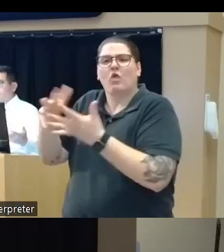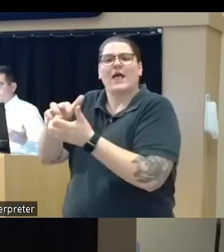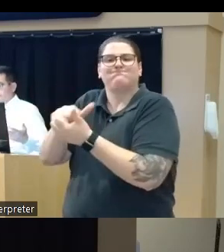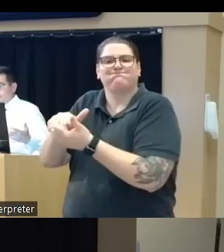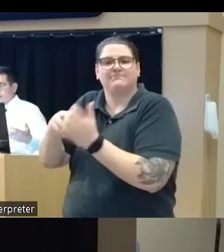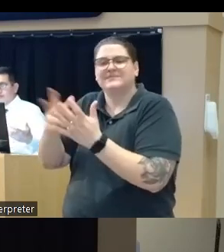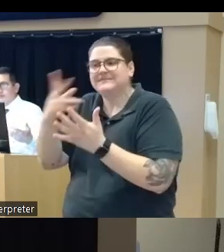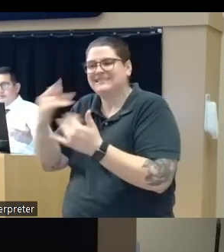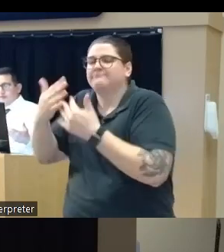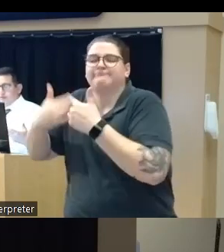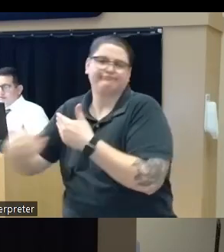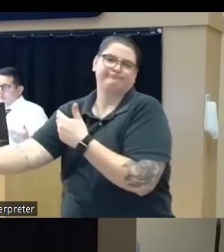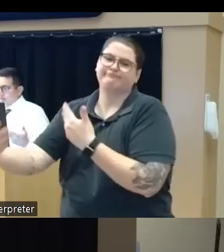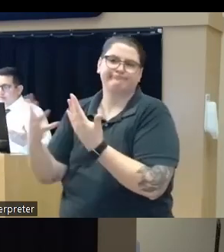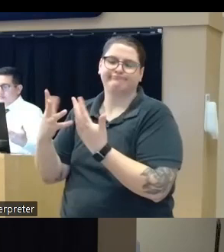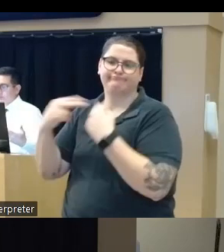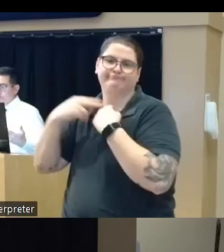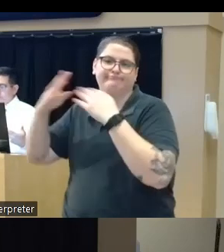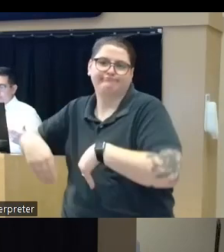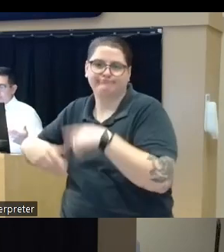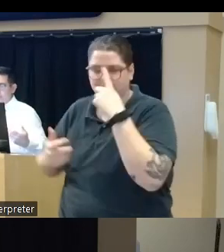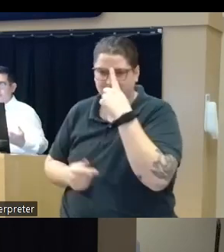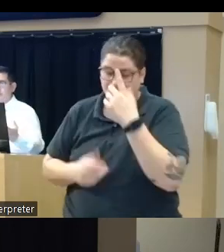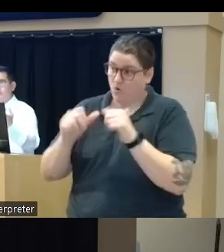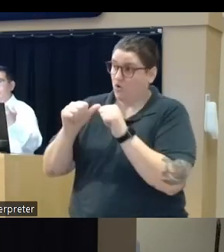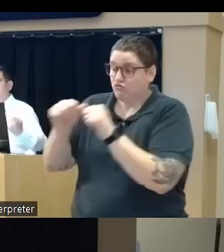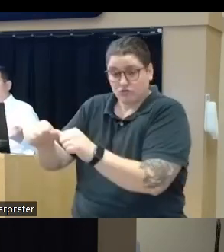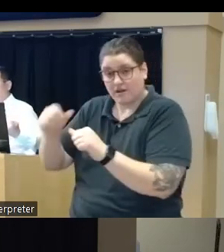others have demonstrated in chronic psychotic disorder populations that primarily there's